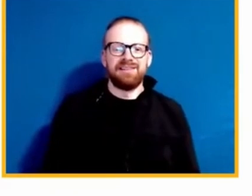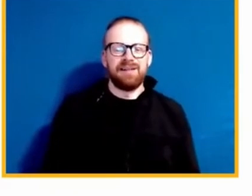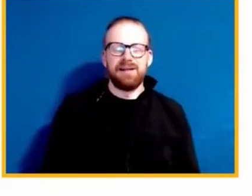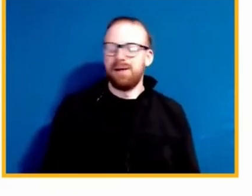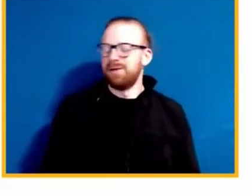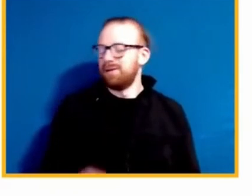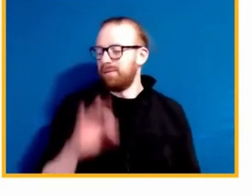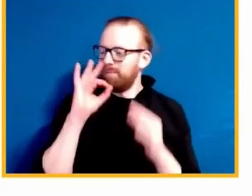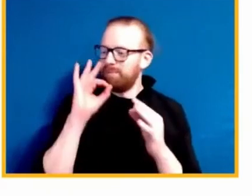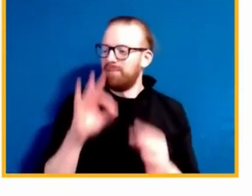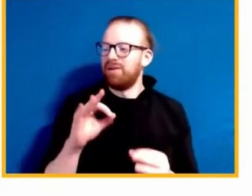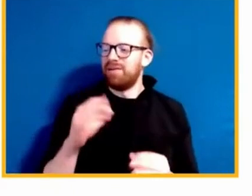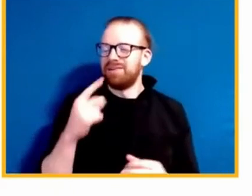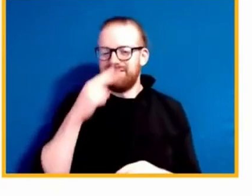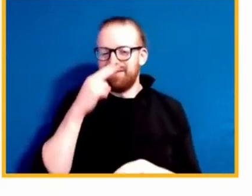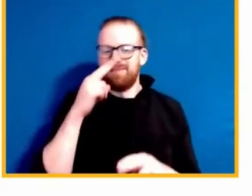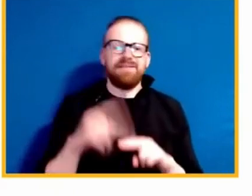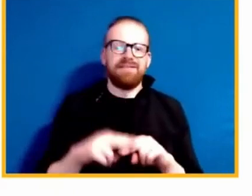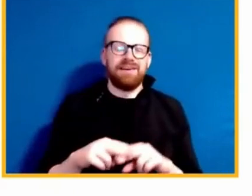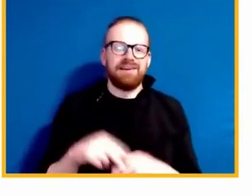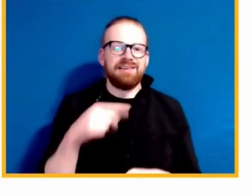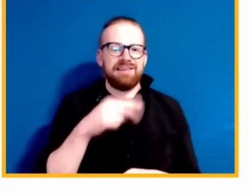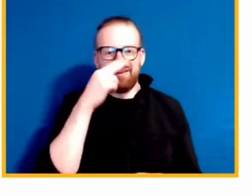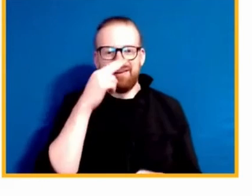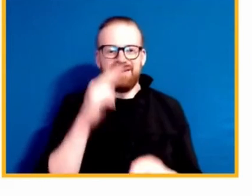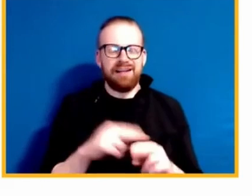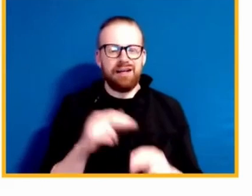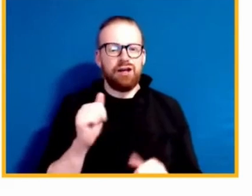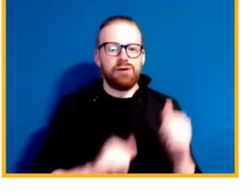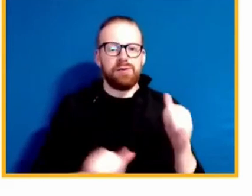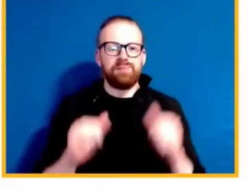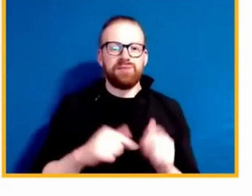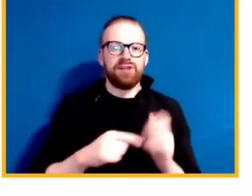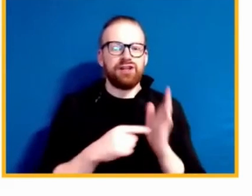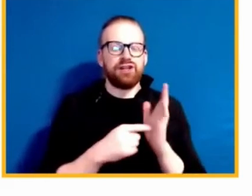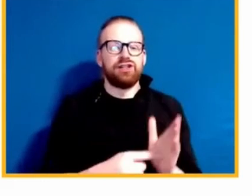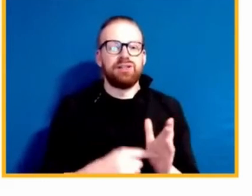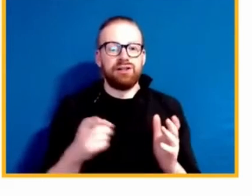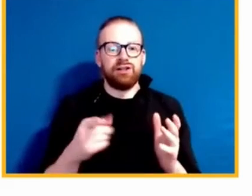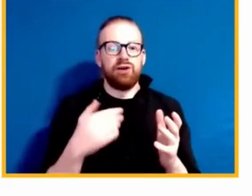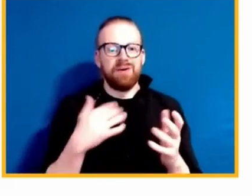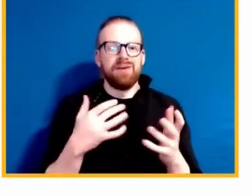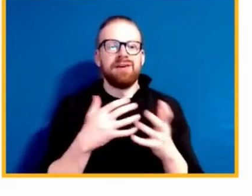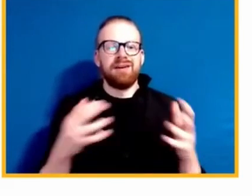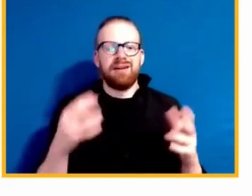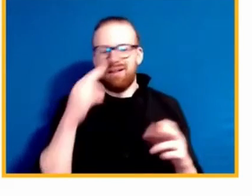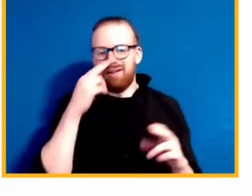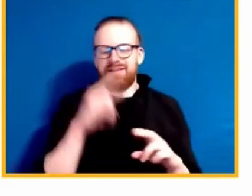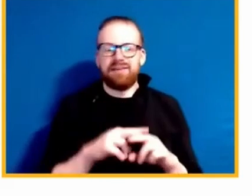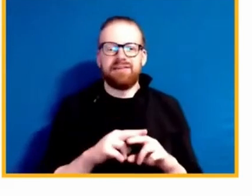on the head when you said it, fun. This was a fun performance and honestly, it showed. You guys had a lot of fun putting this together,